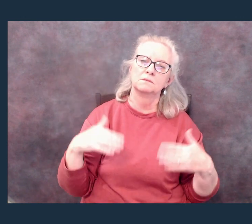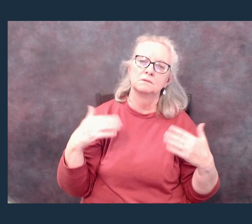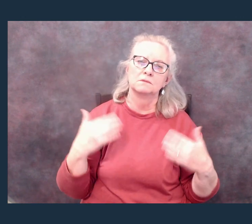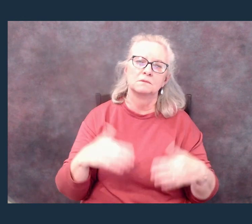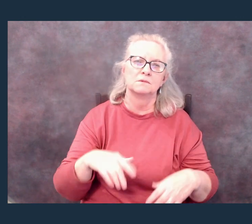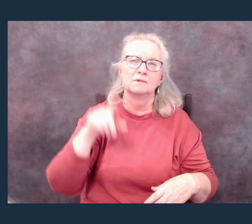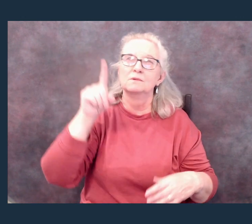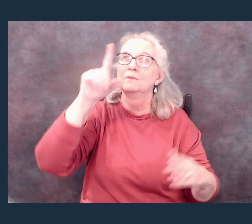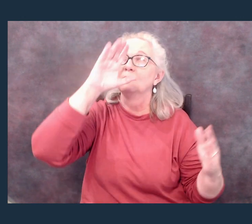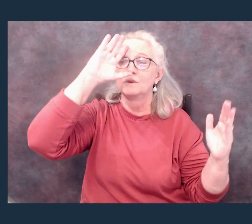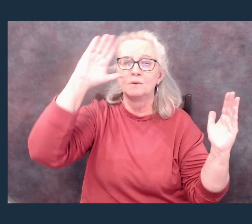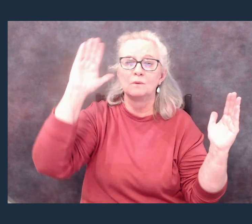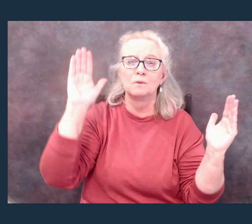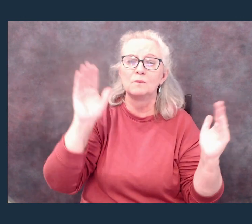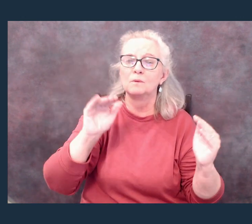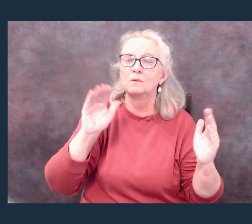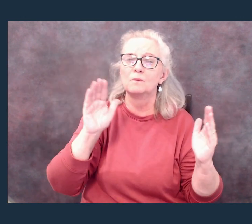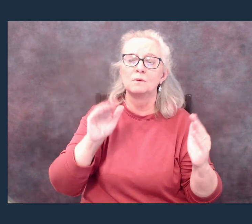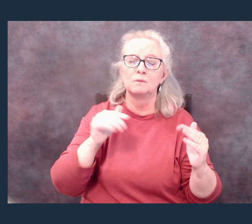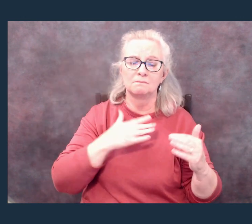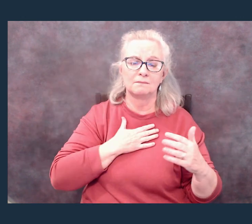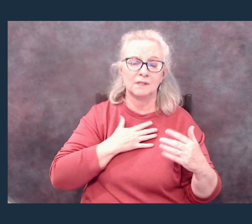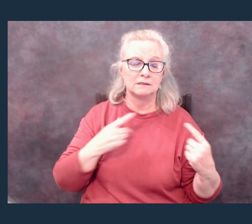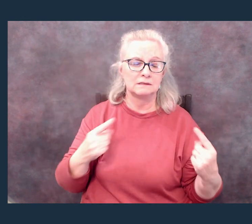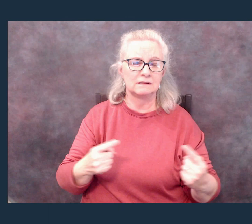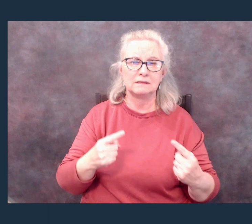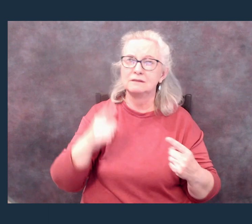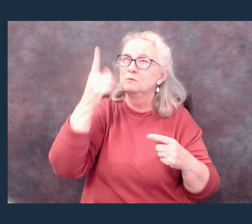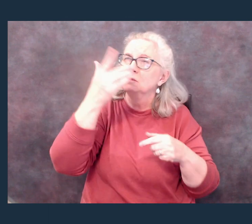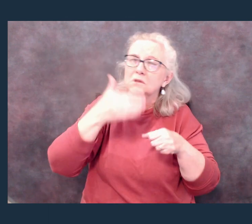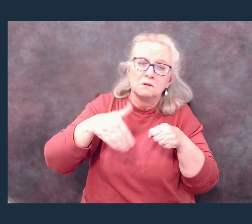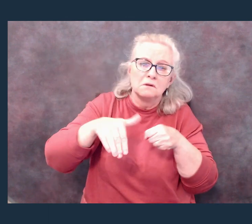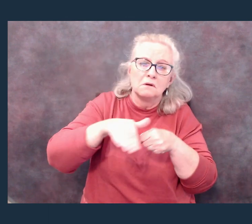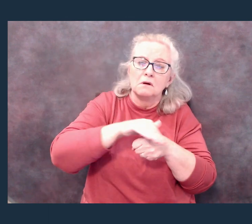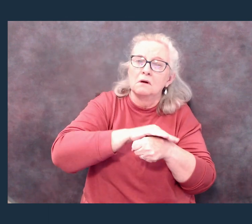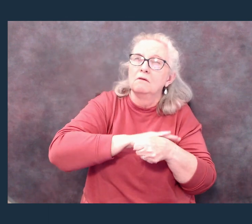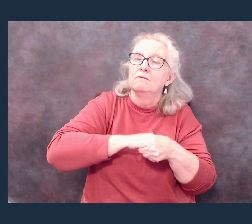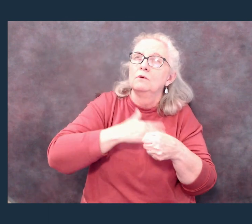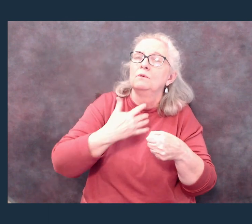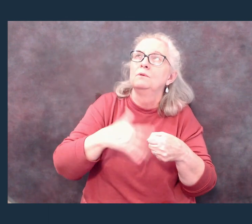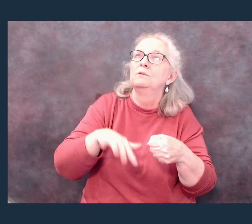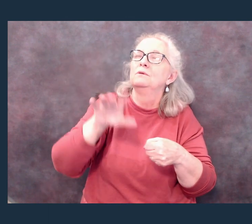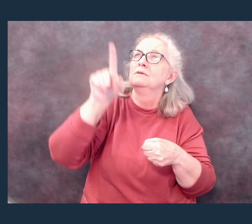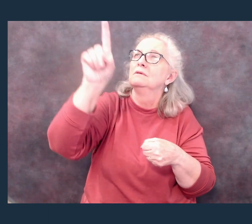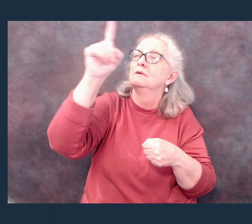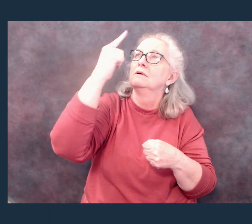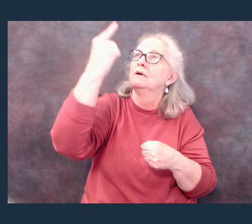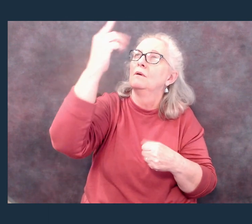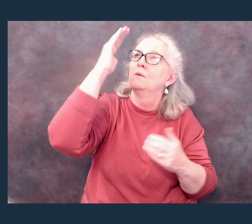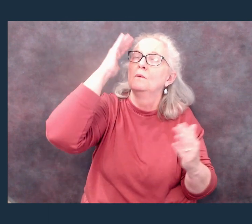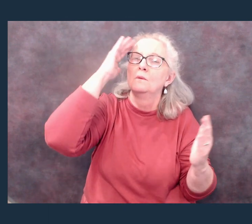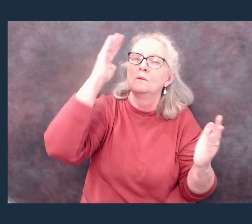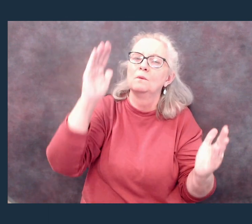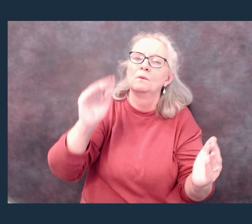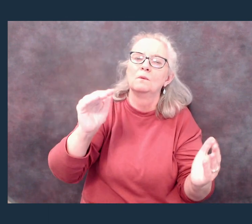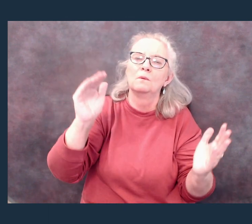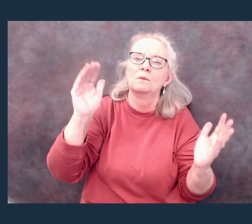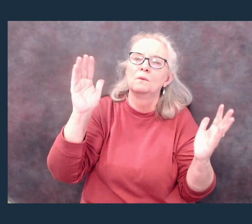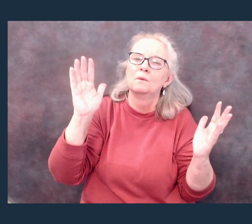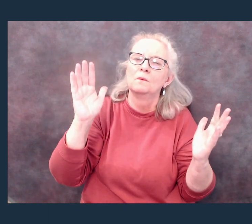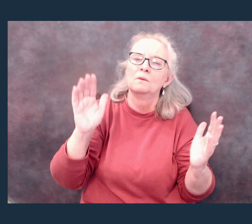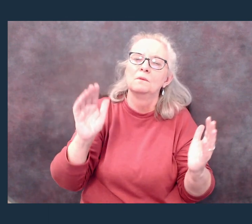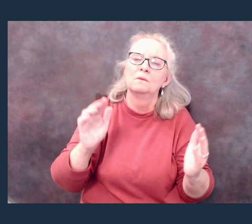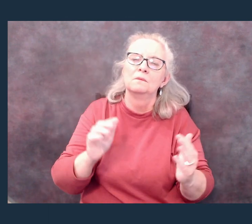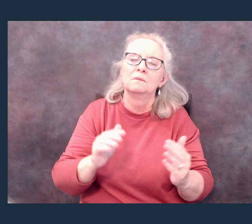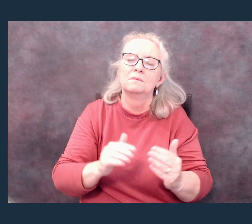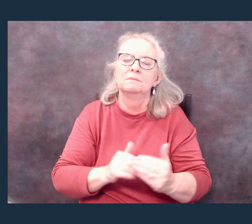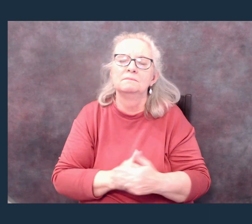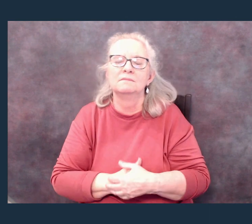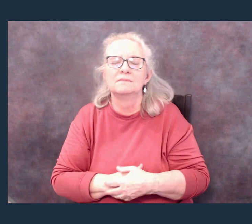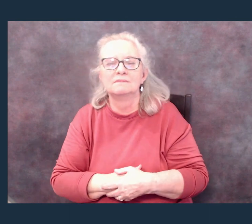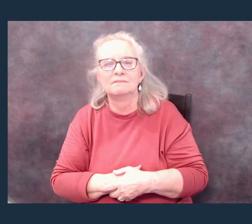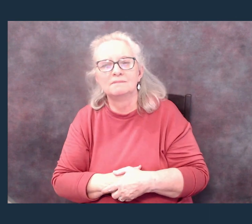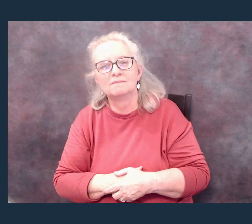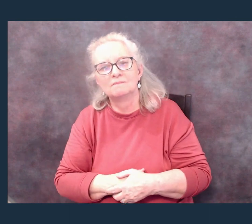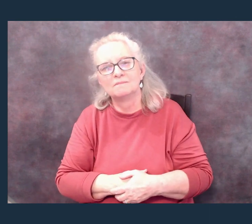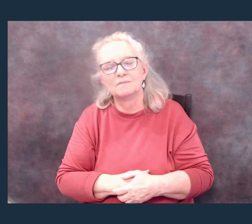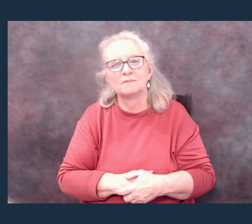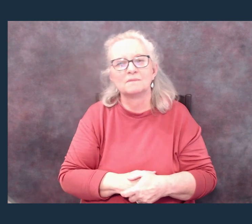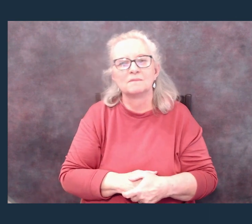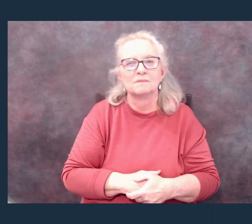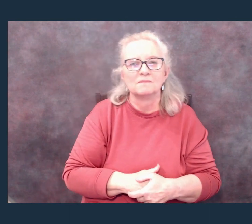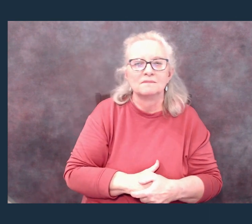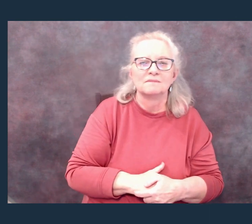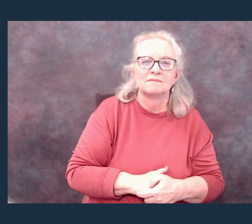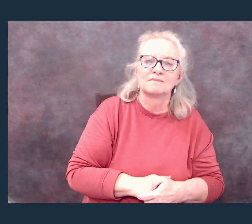You are hope, You are hope You have covered all my sin